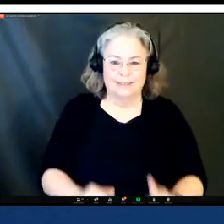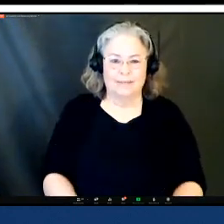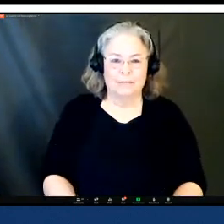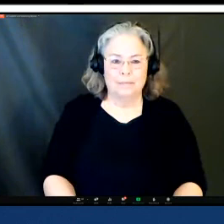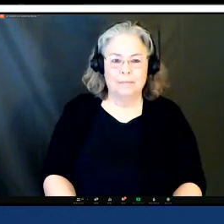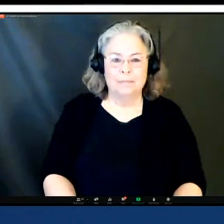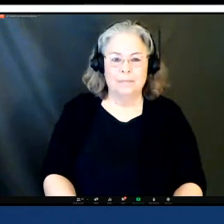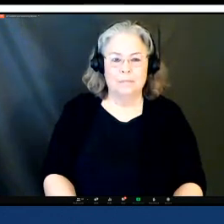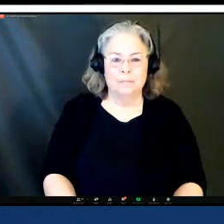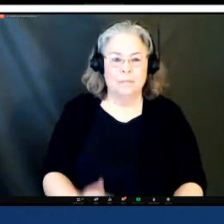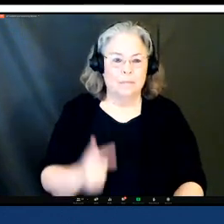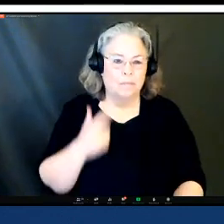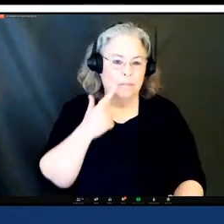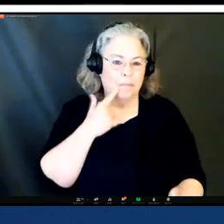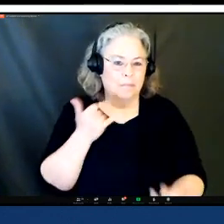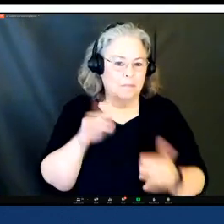So the polling is now open.